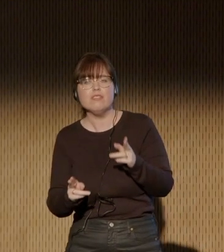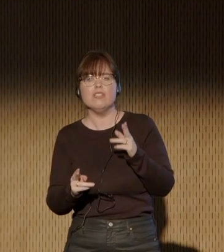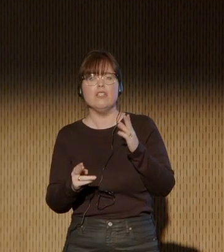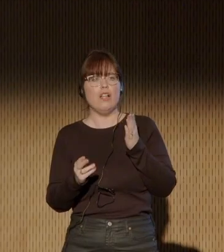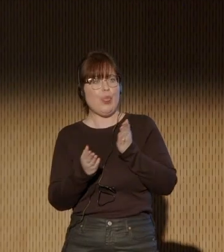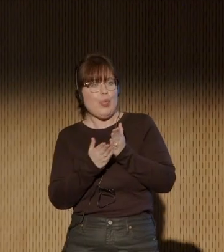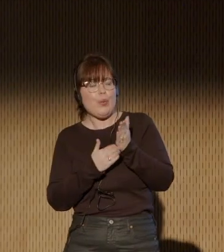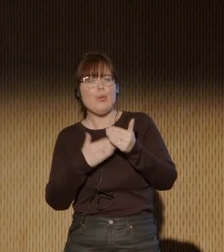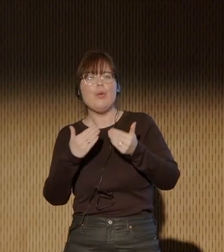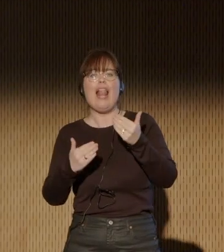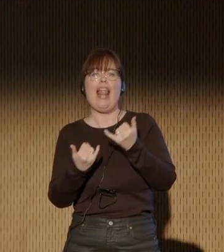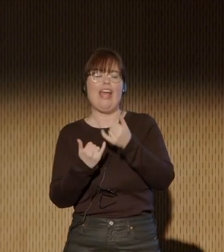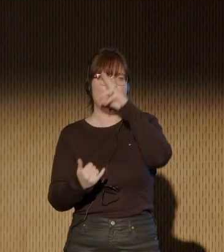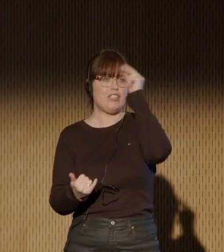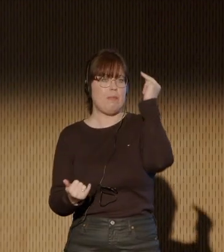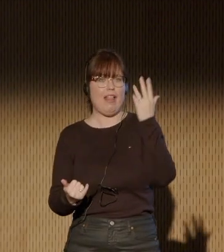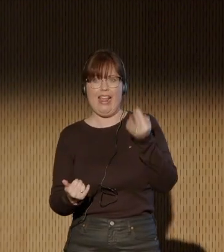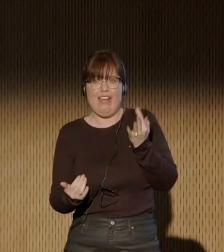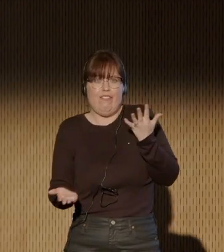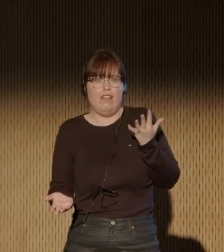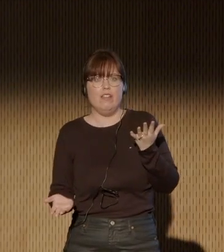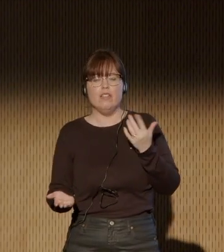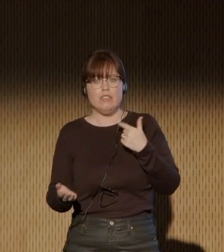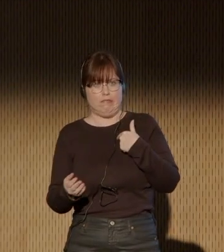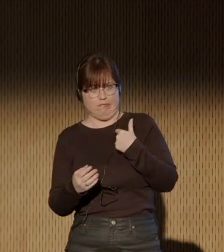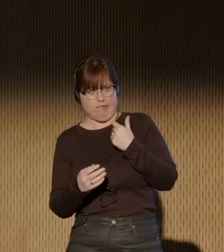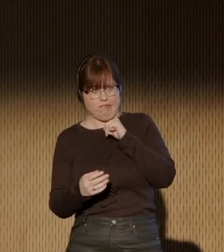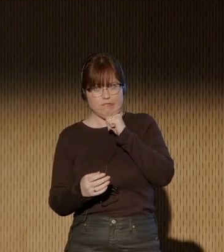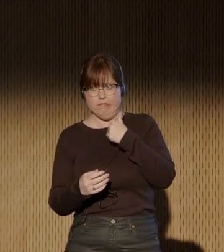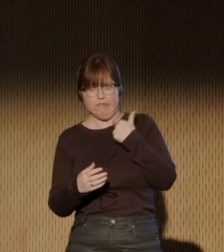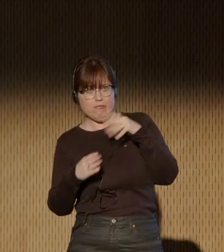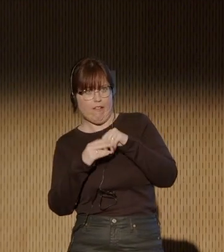particularly if they're not familiar with conducting research or not familiar with